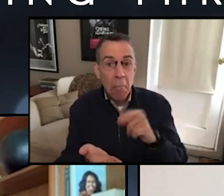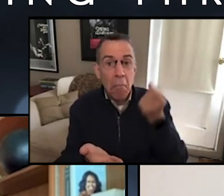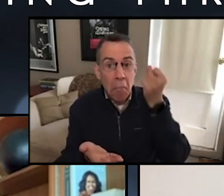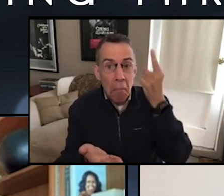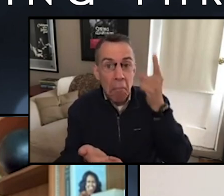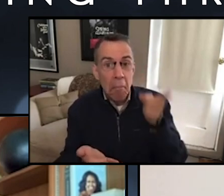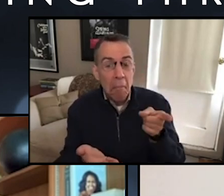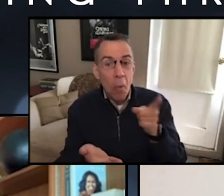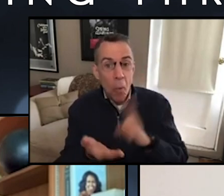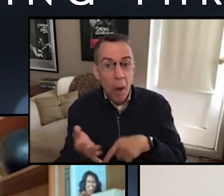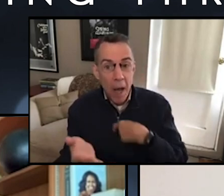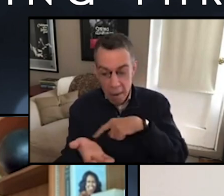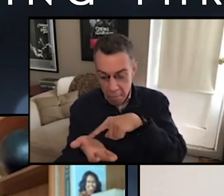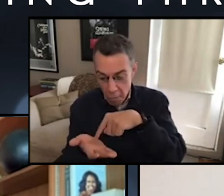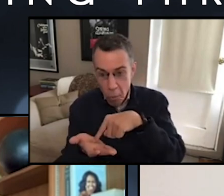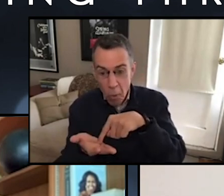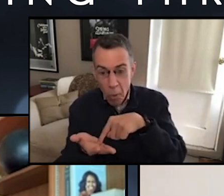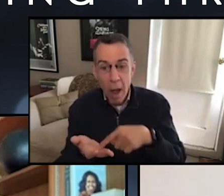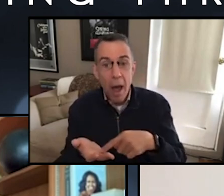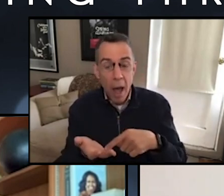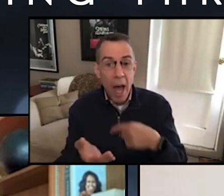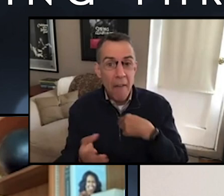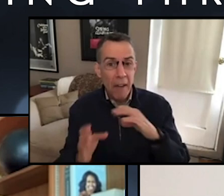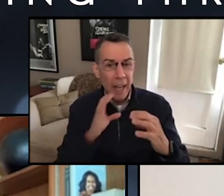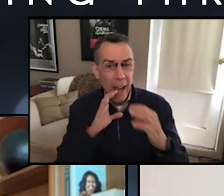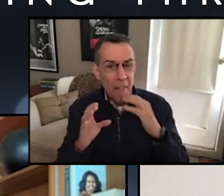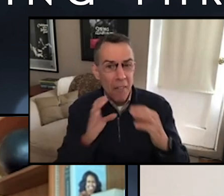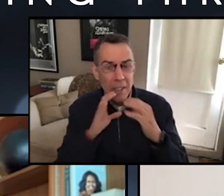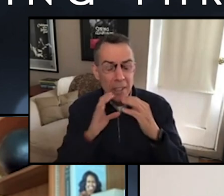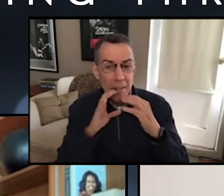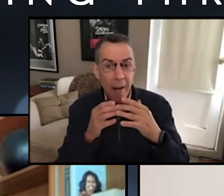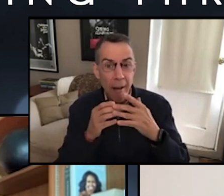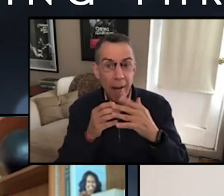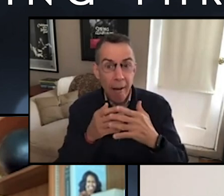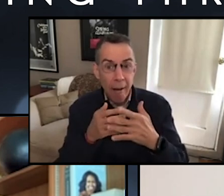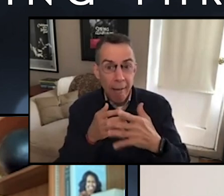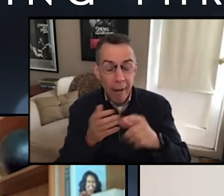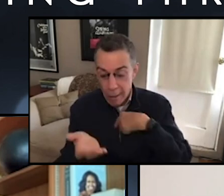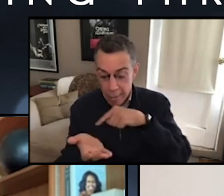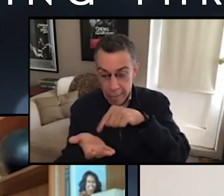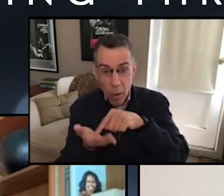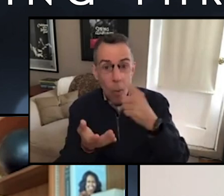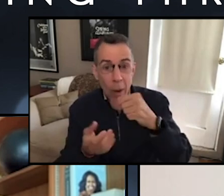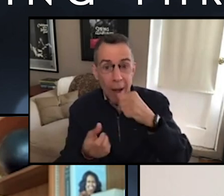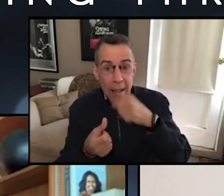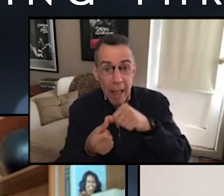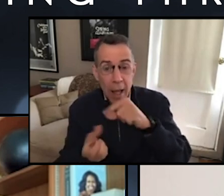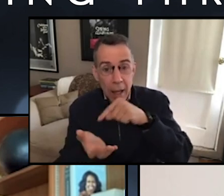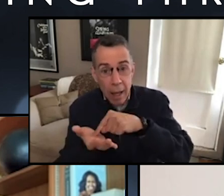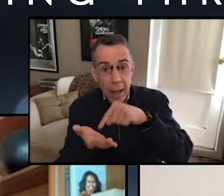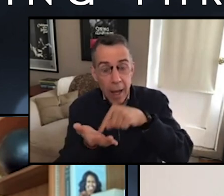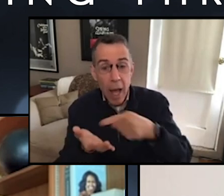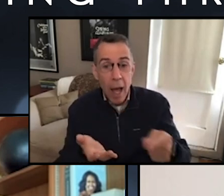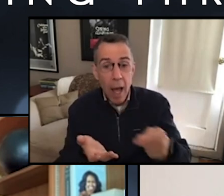writing to him. And we were able to have a whole conversation that way. Me, writing one letter at a time on his palm, him writing back in a notepad. You